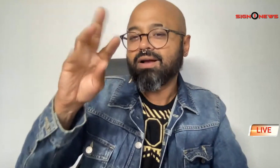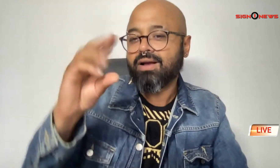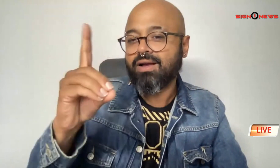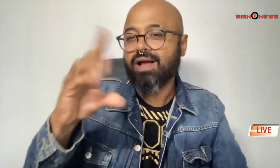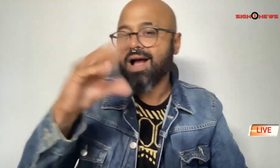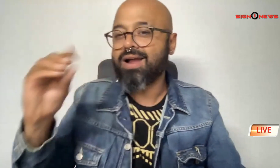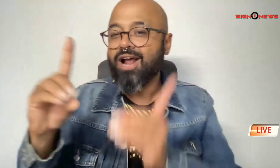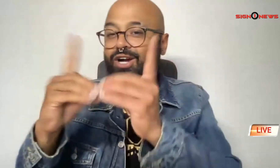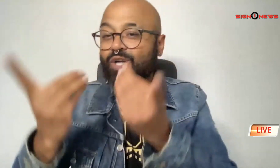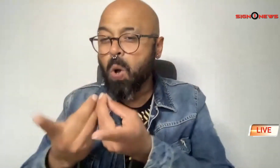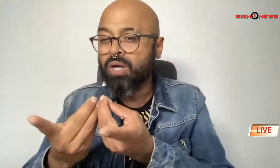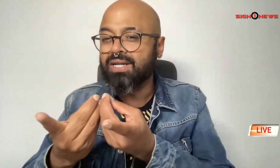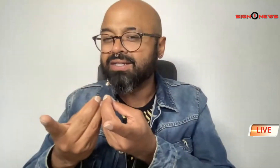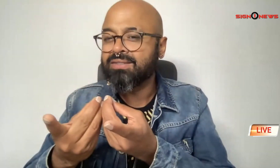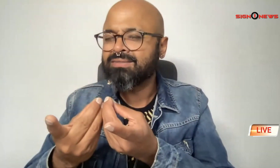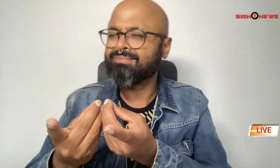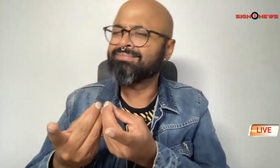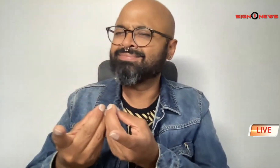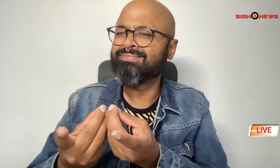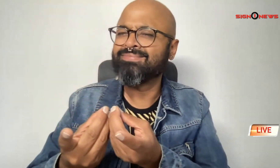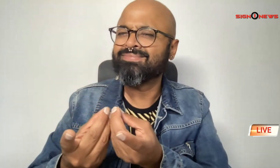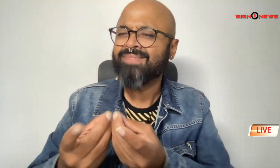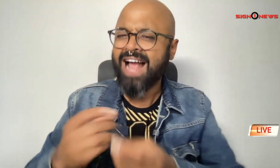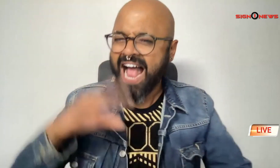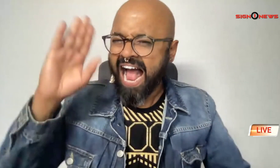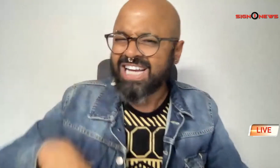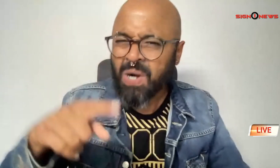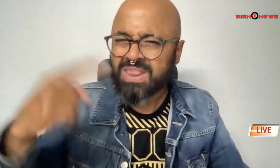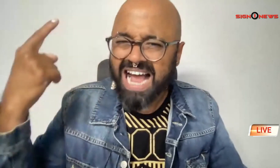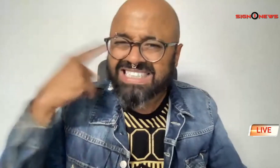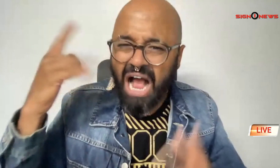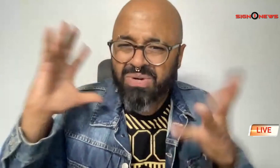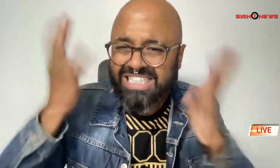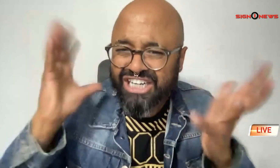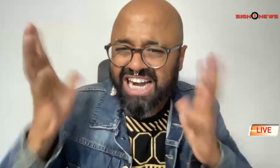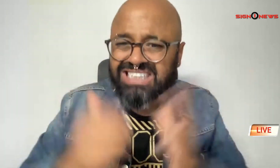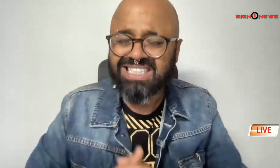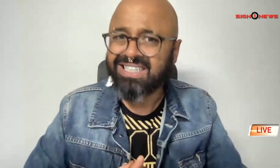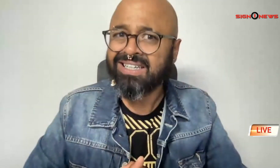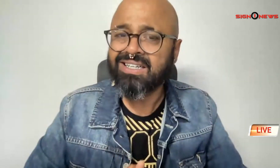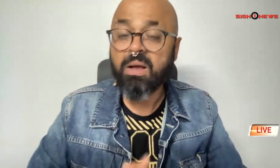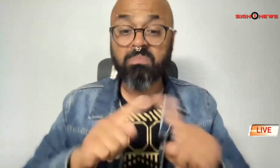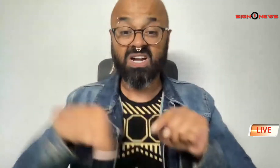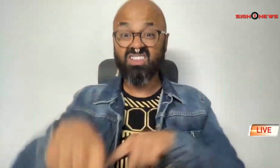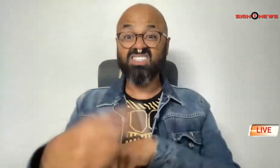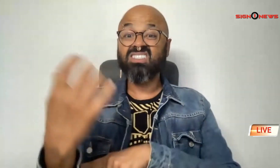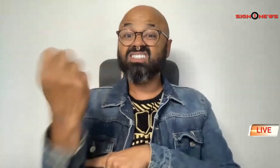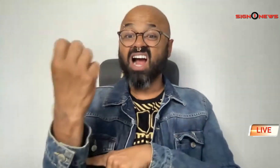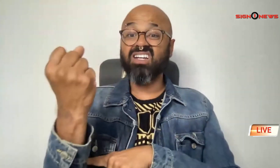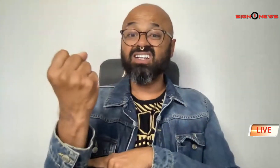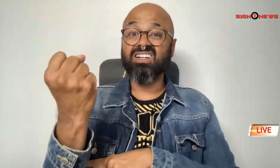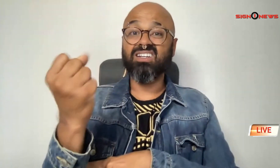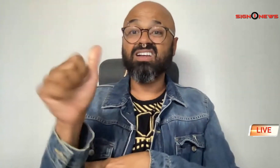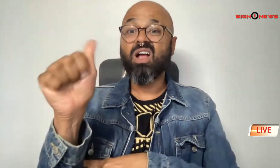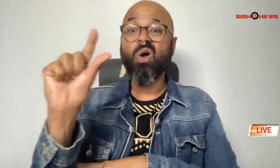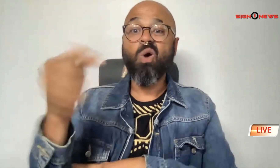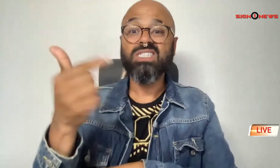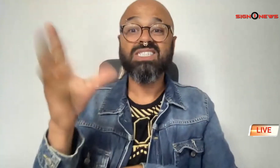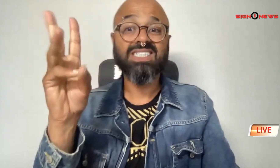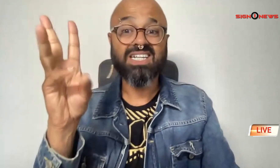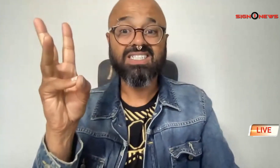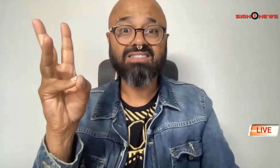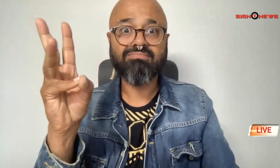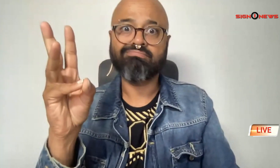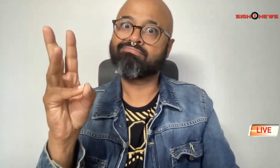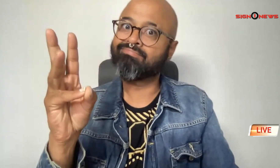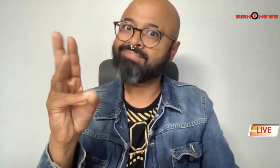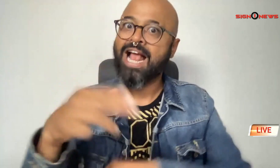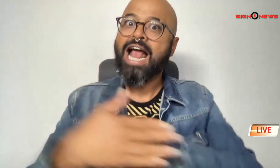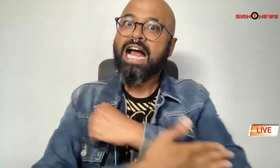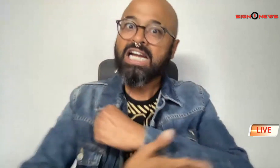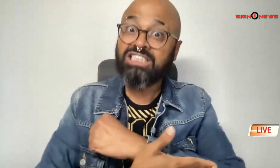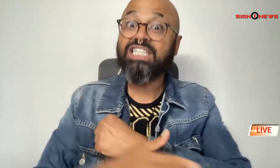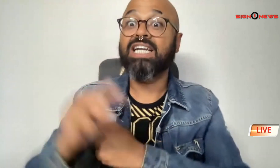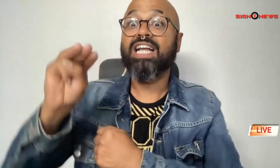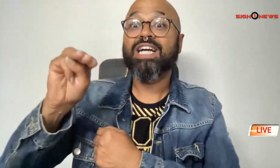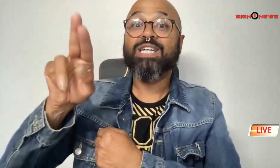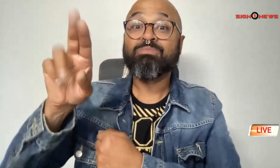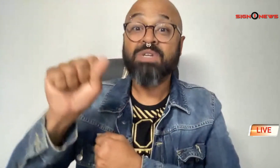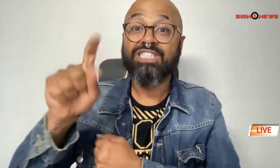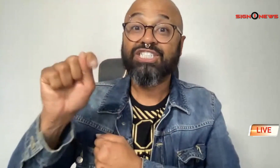doughnuts I know that sounds a little crazy but this Saturday, August 6 is national mustard day